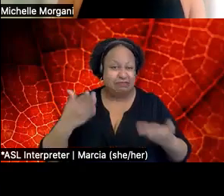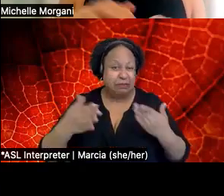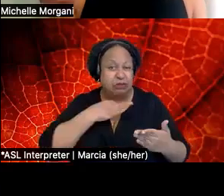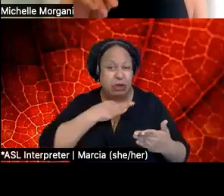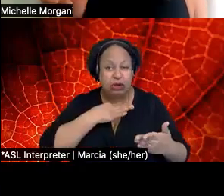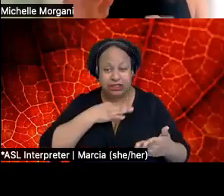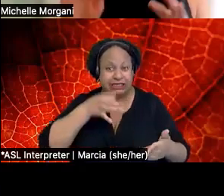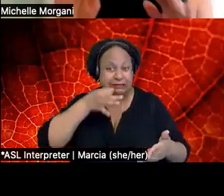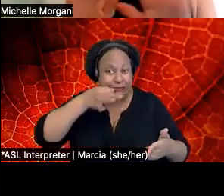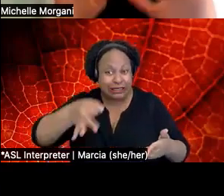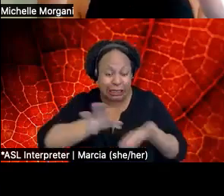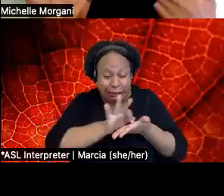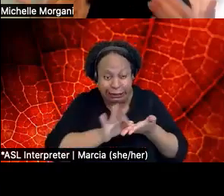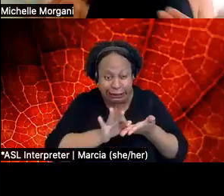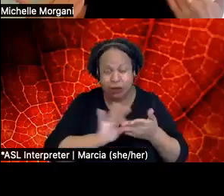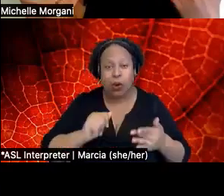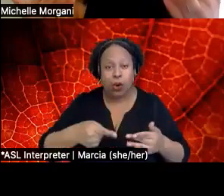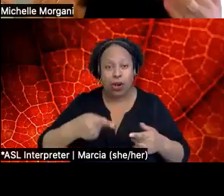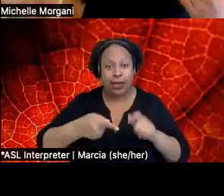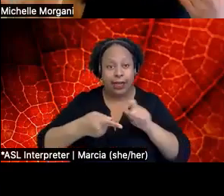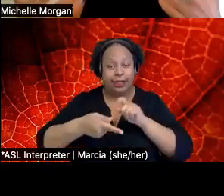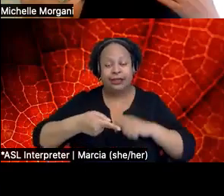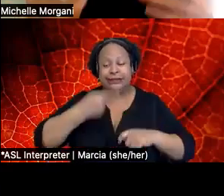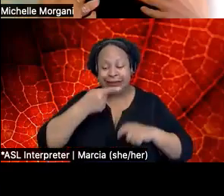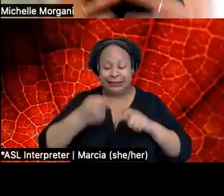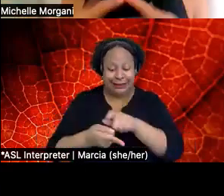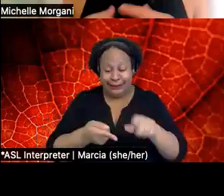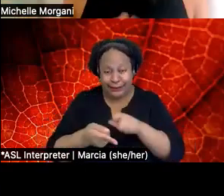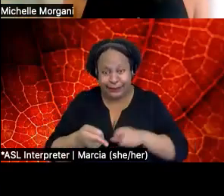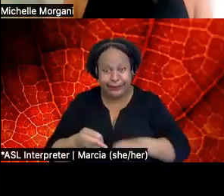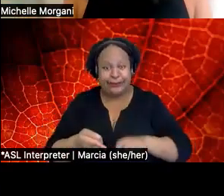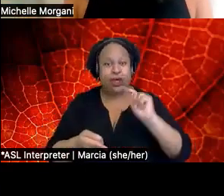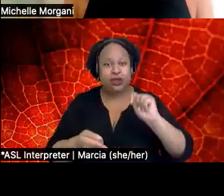They even say some toothpaste and that actually helps prevent the masks from fogging.